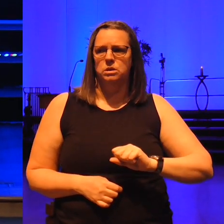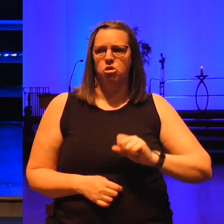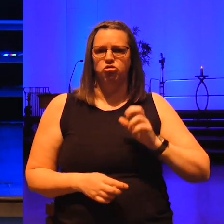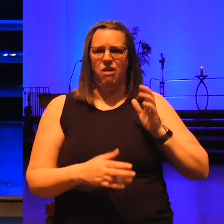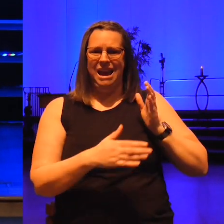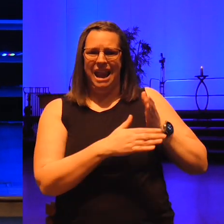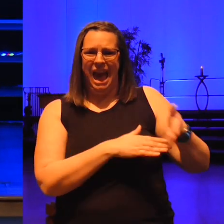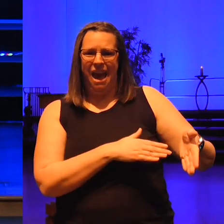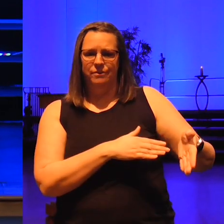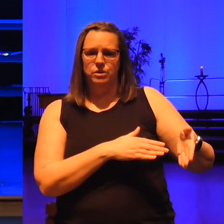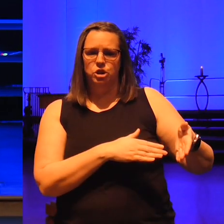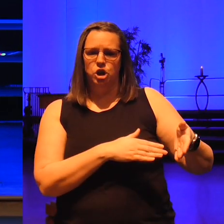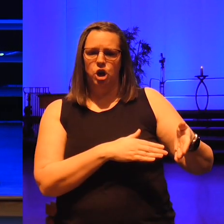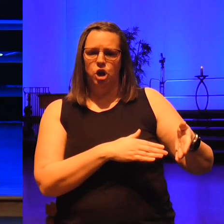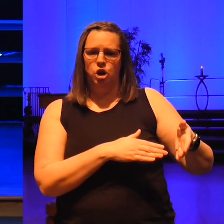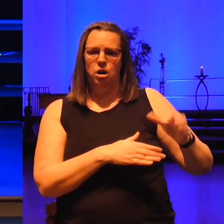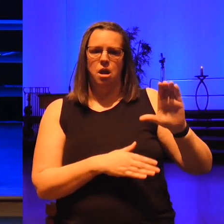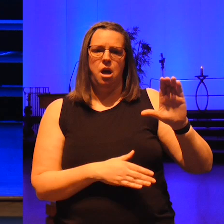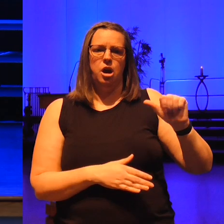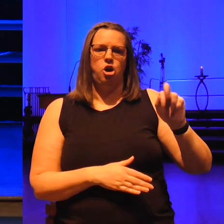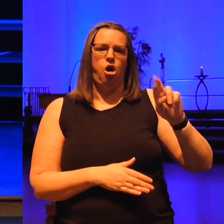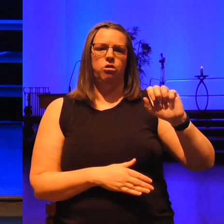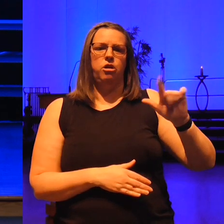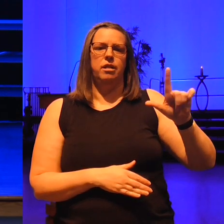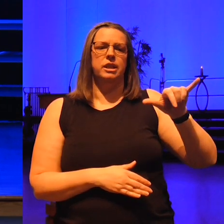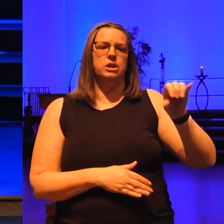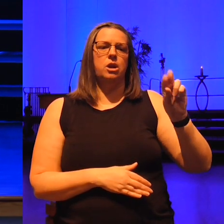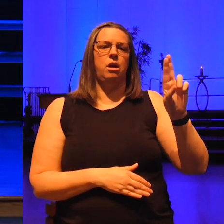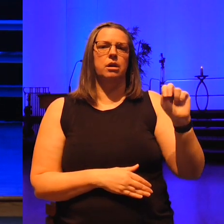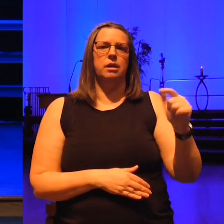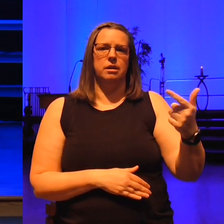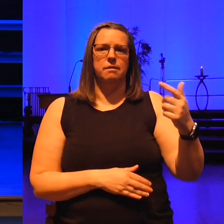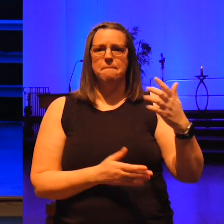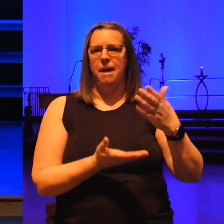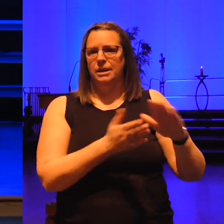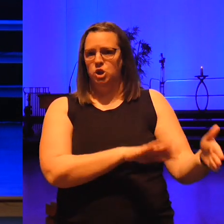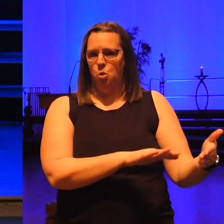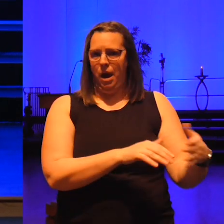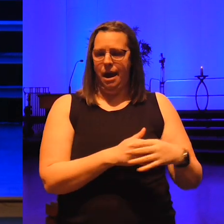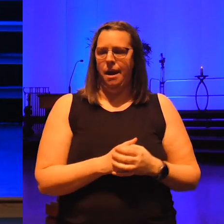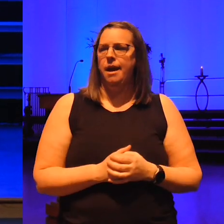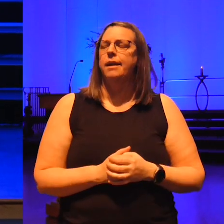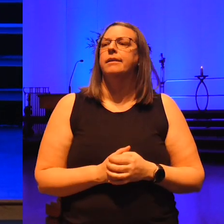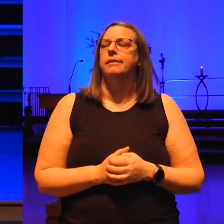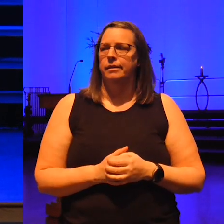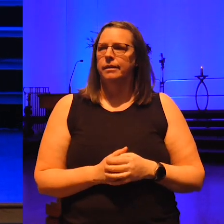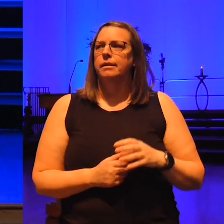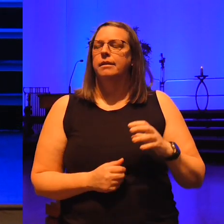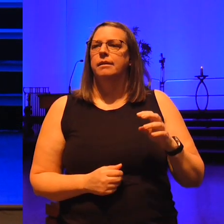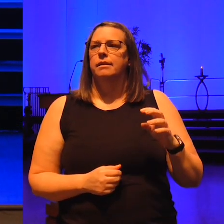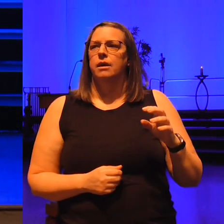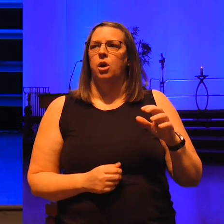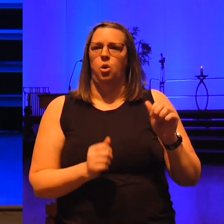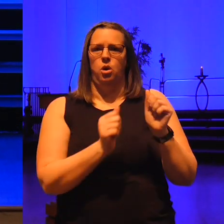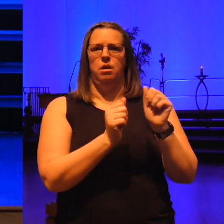psychologist Carl Jung had passed away and it was with the great beatnick philosopher Alan Watts and